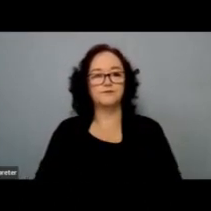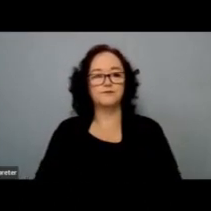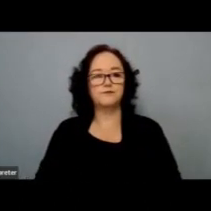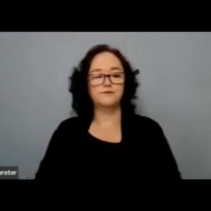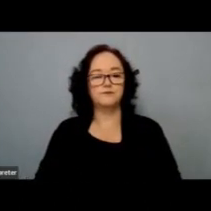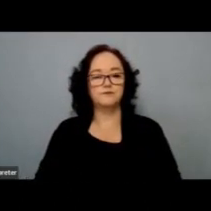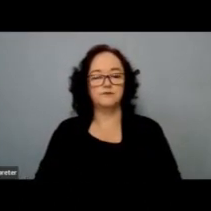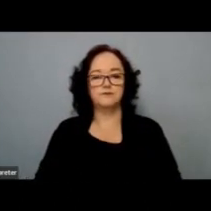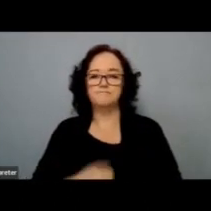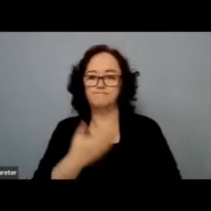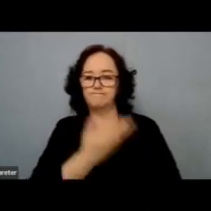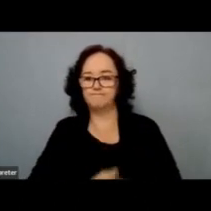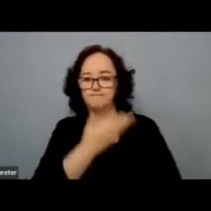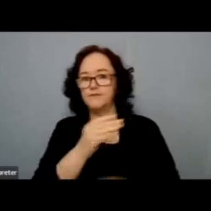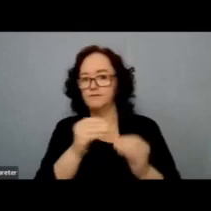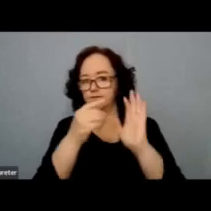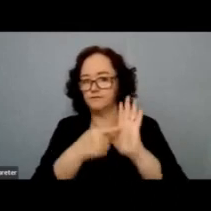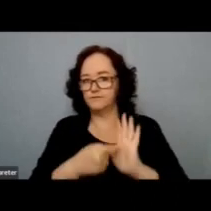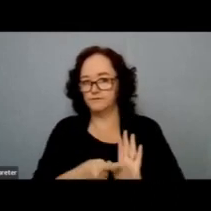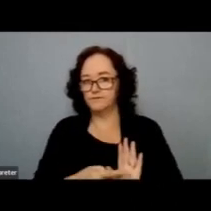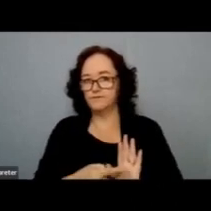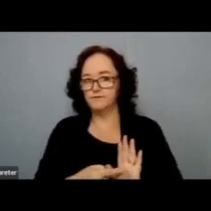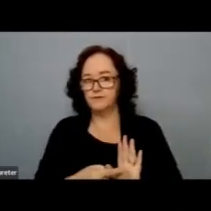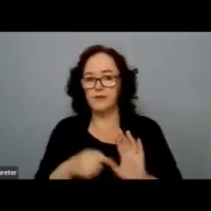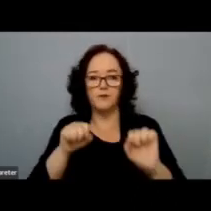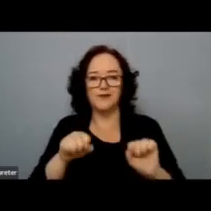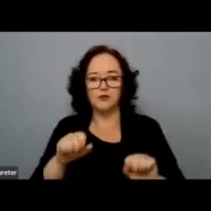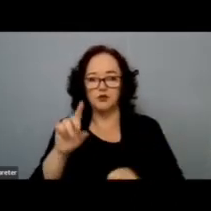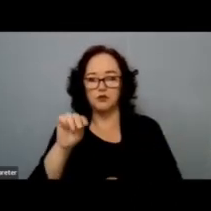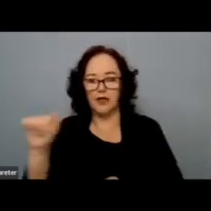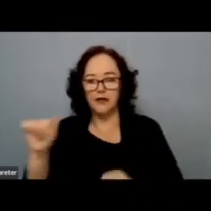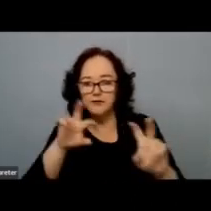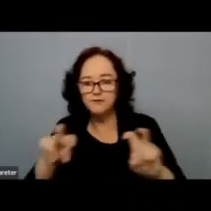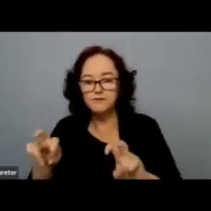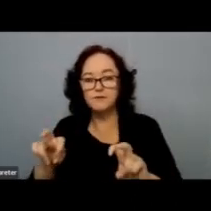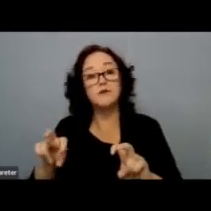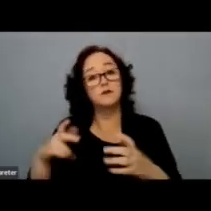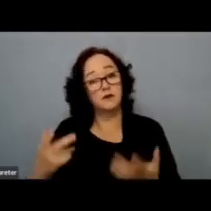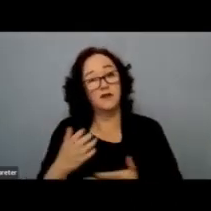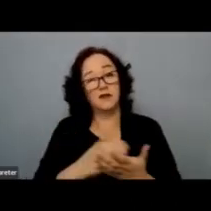some more examples of potential data to look at. Again, some of these are likely already